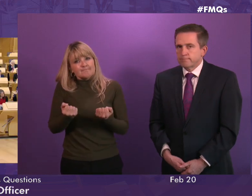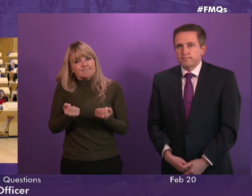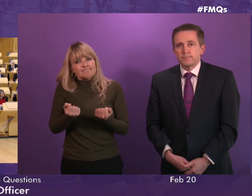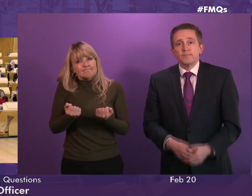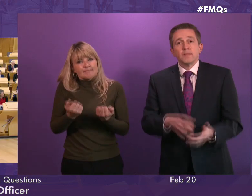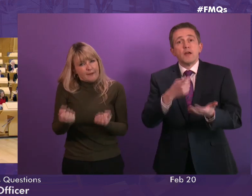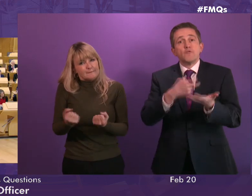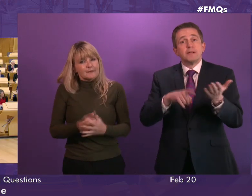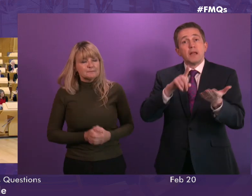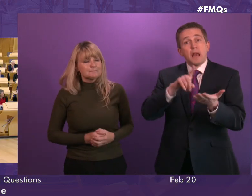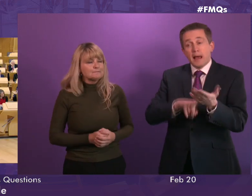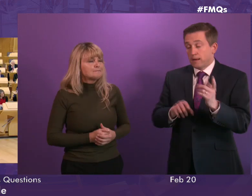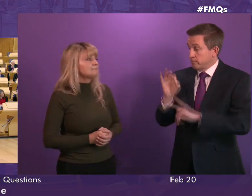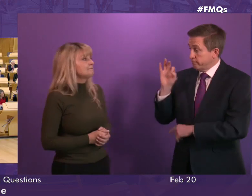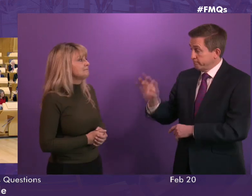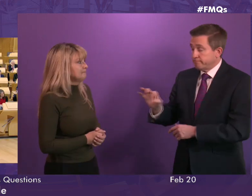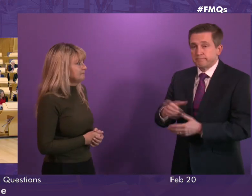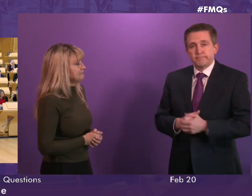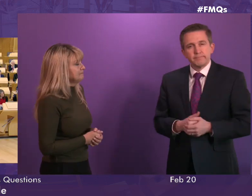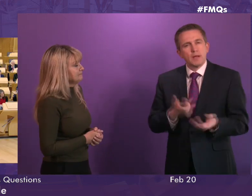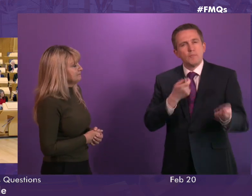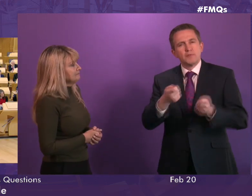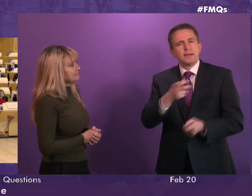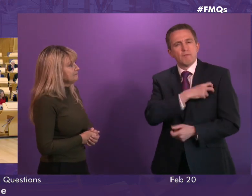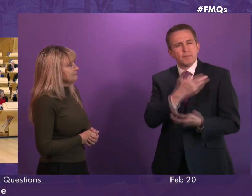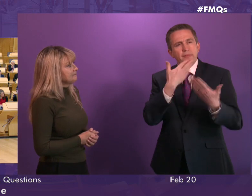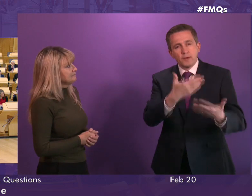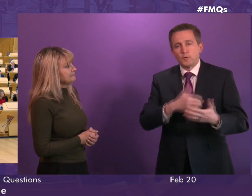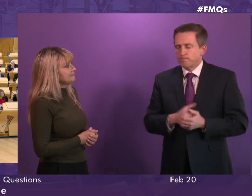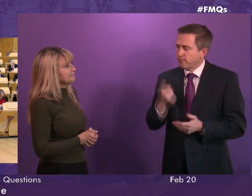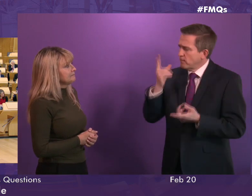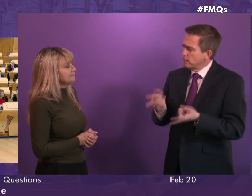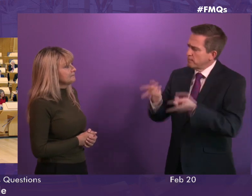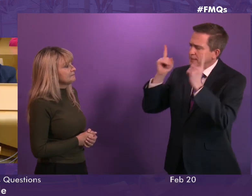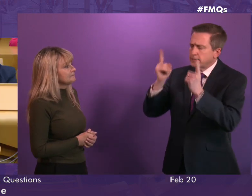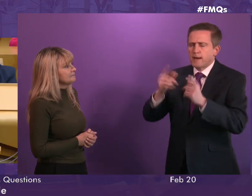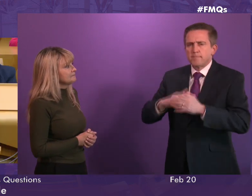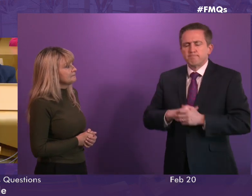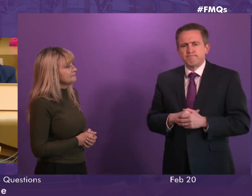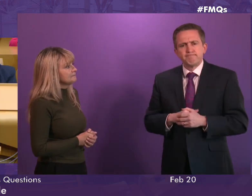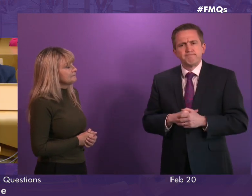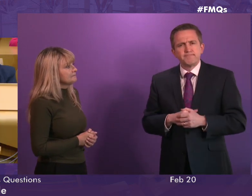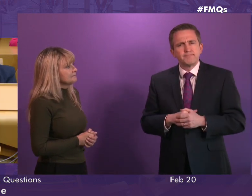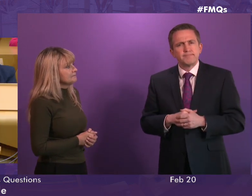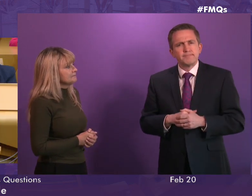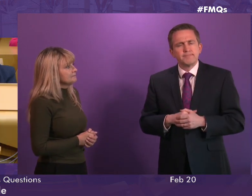Richard Lyle (Uddingston and Bellshill) (SNP): In light of the widespread criticism by Scottish